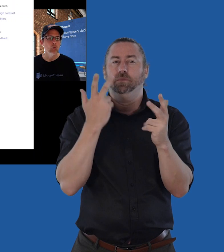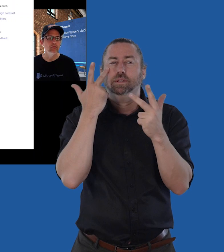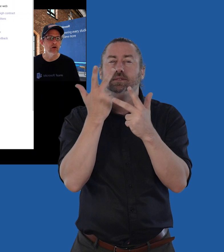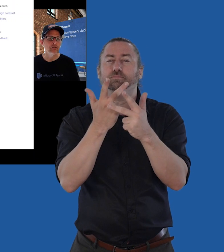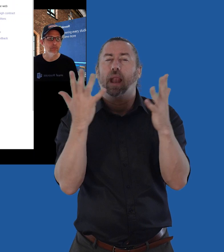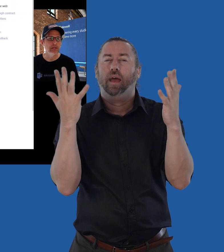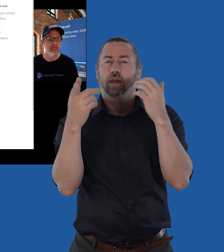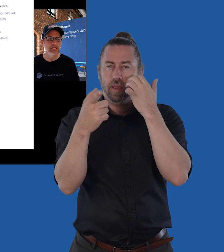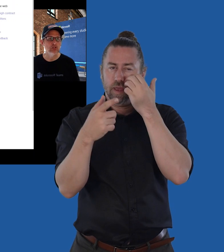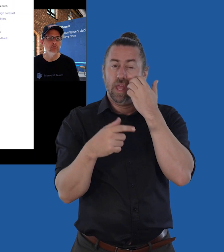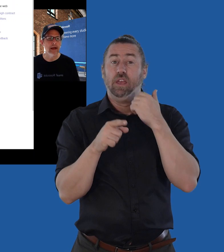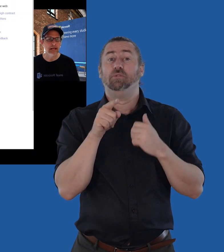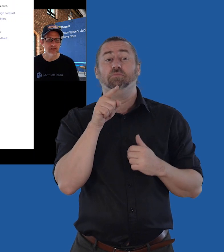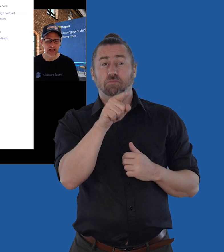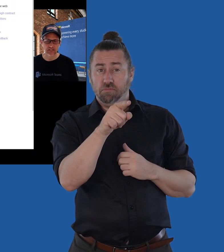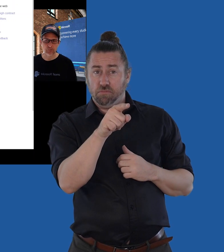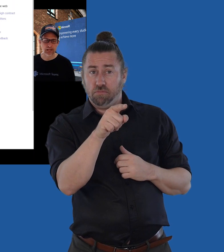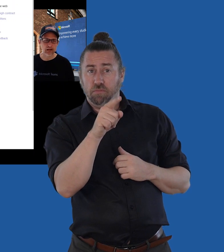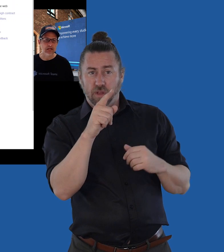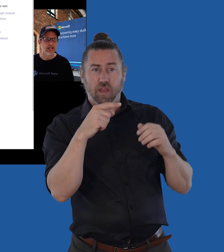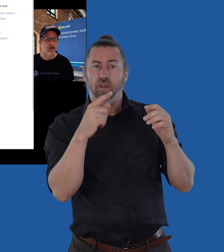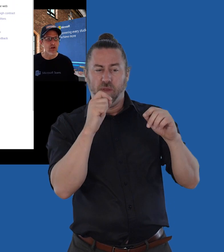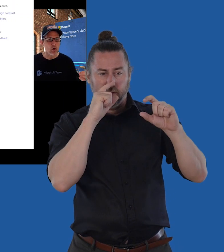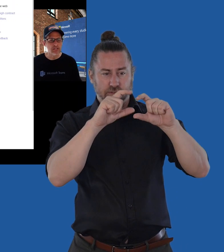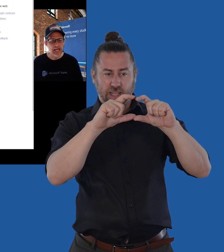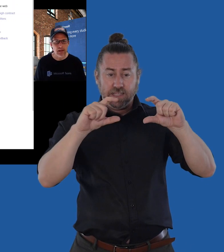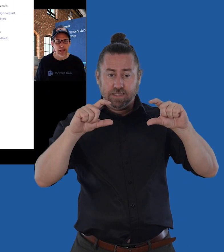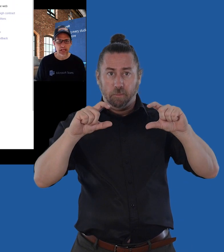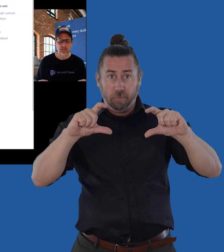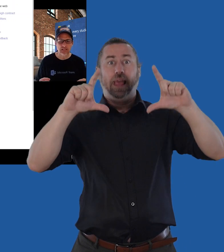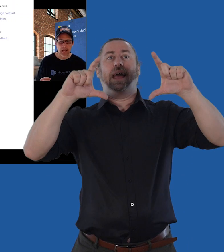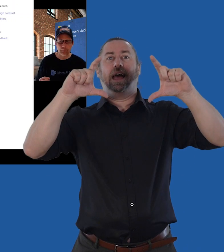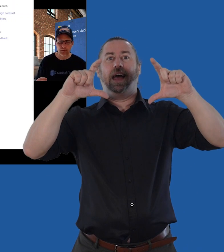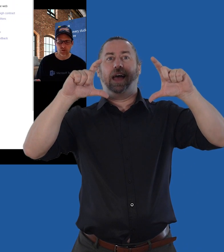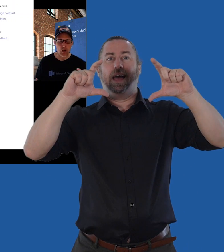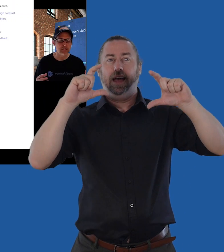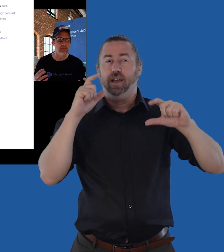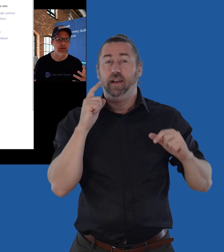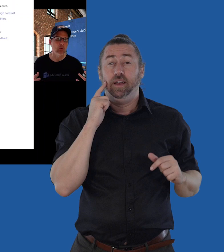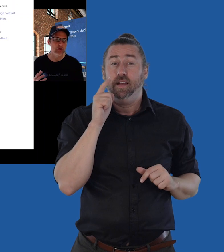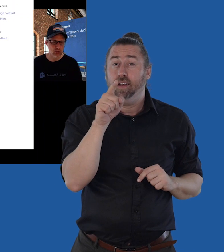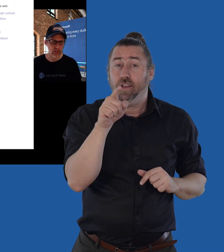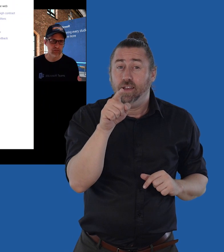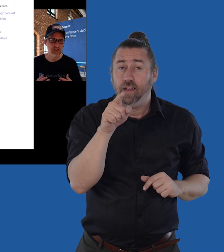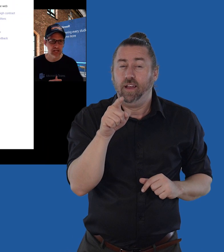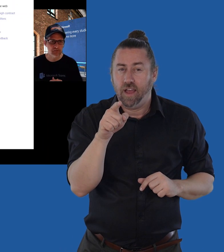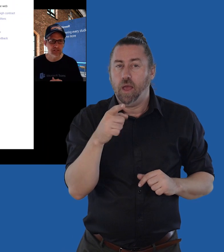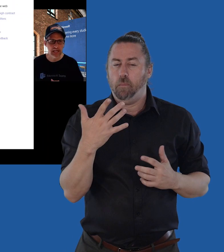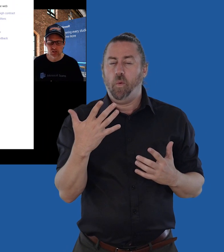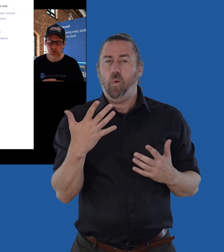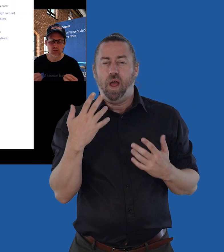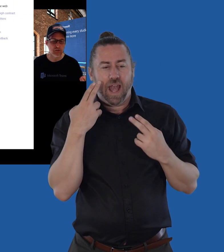we've got the ability to make text bigger. Now, notice how that is trying to be more intuitive, instead of saying to you,